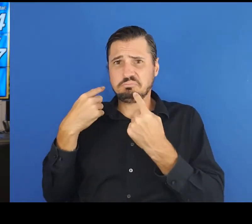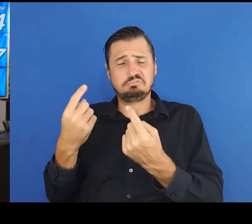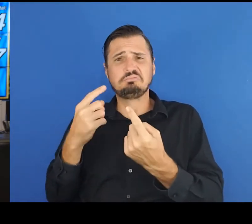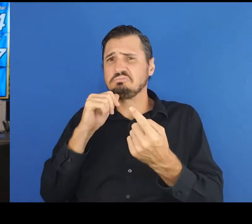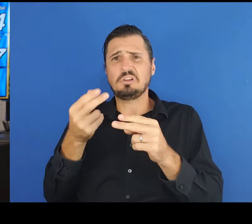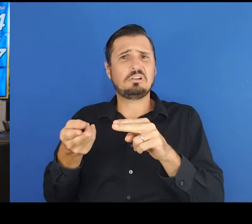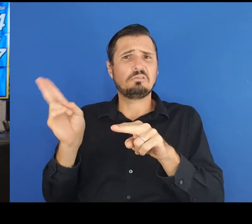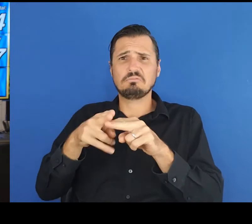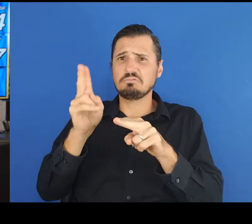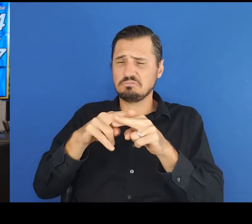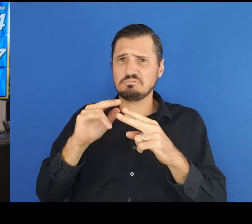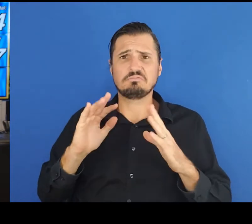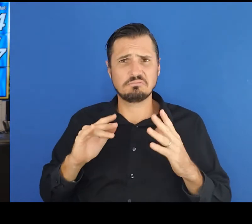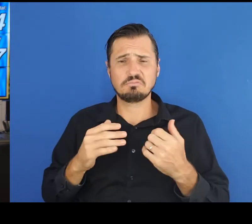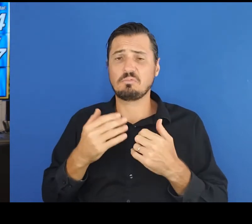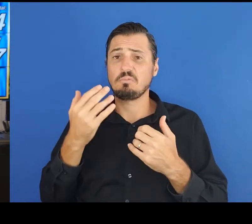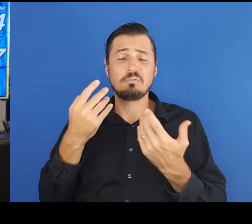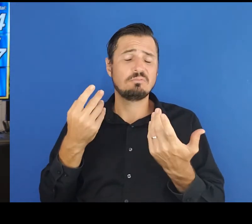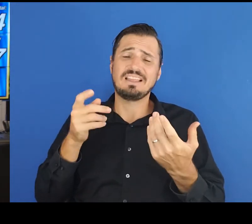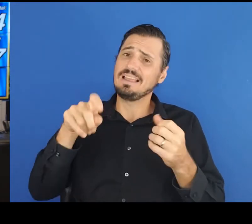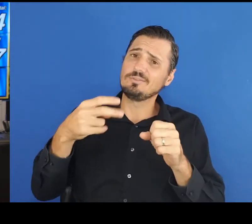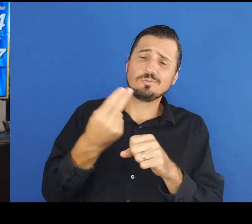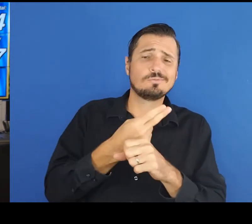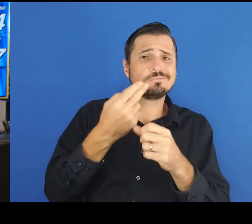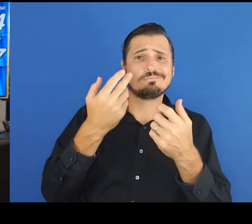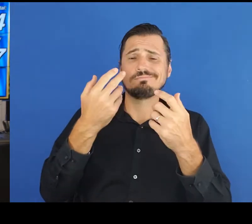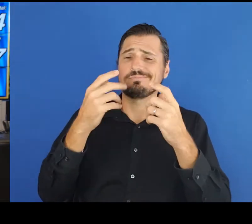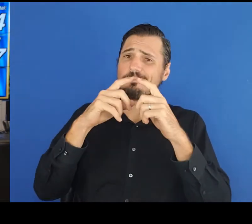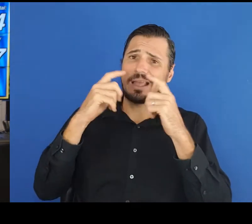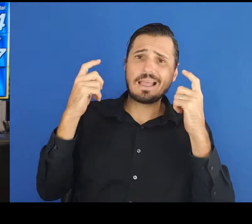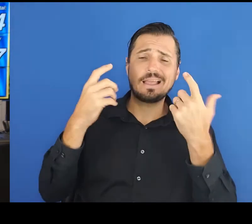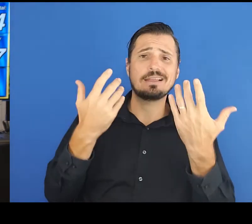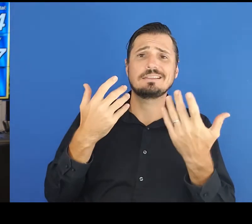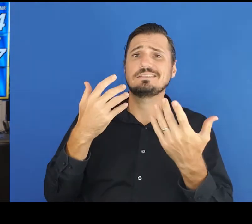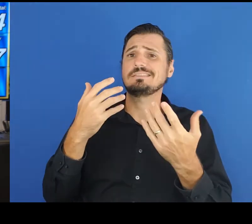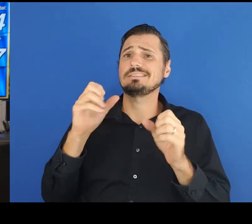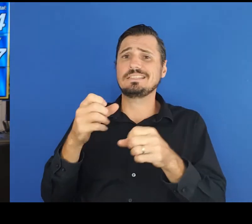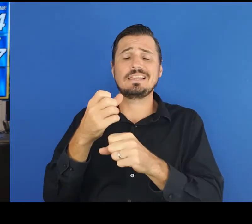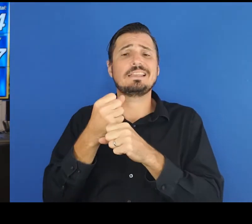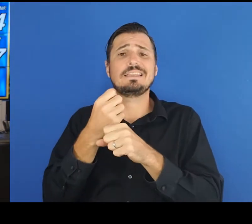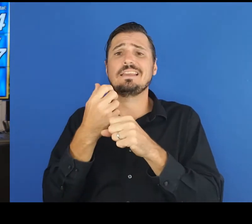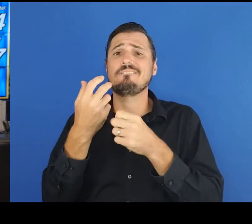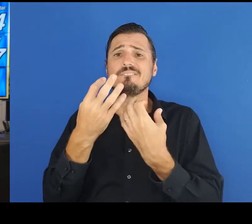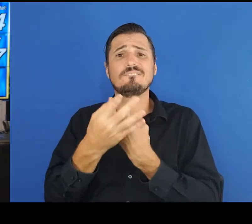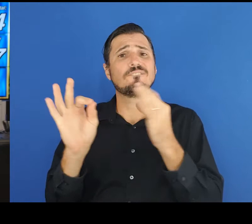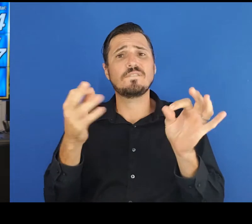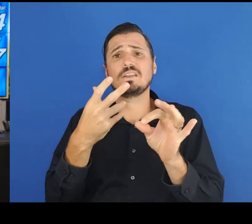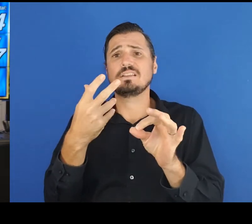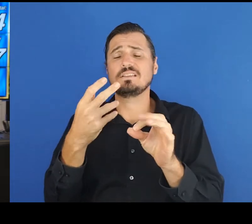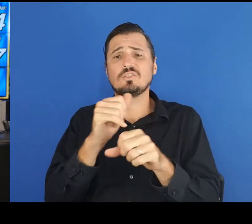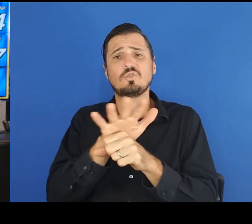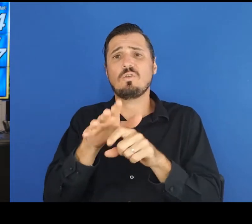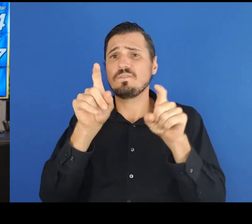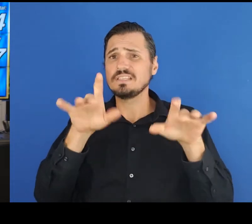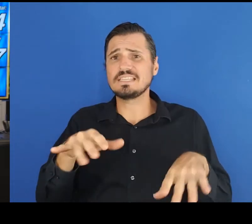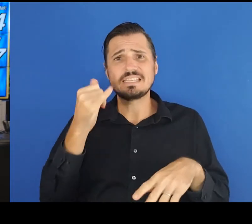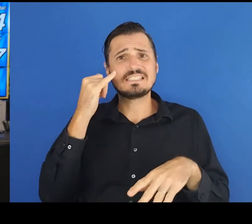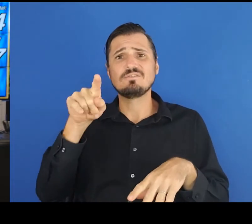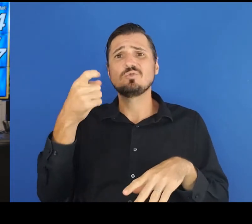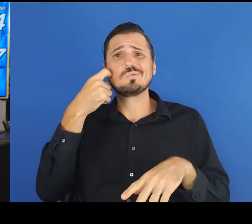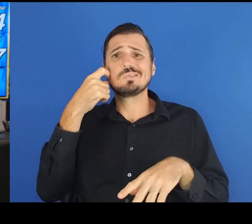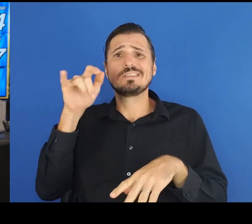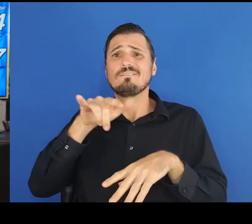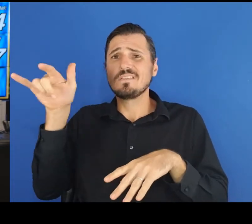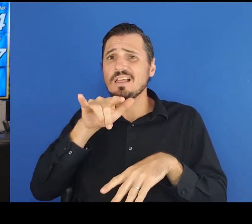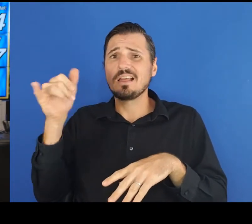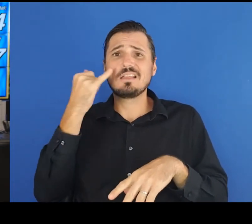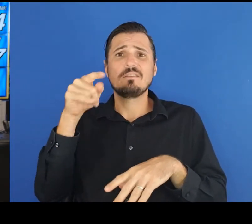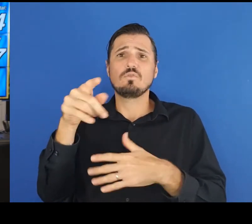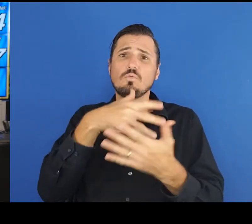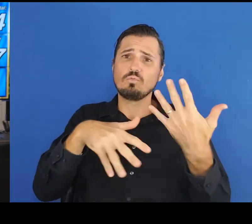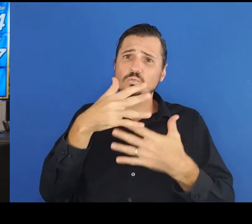wear your mask while in public, get vaccinated, and take a FREE COVID-19 test at the Convention Hall if you have recently traveled or are around travelers.